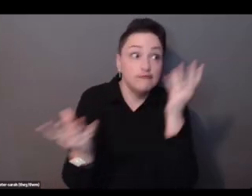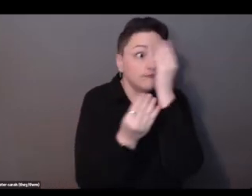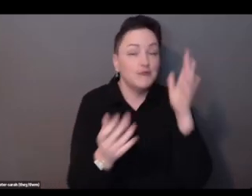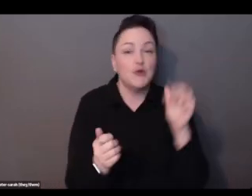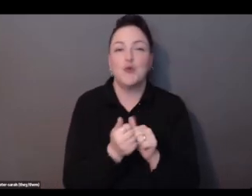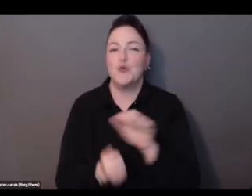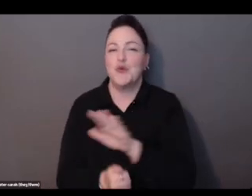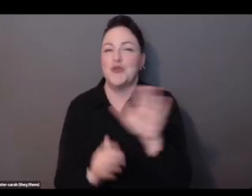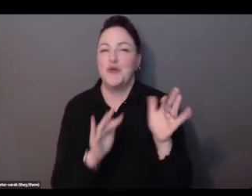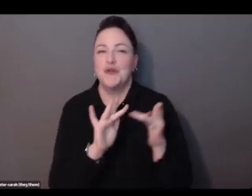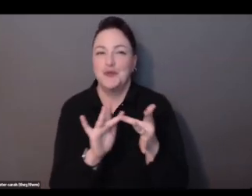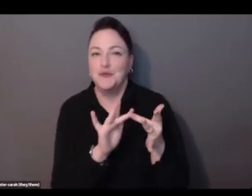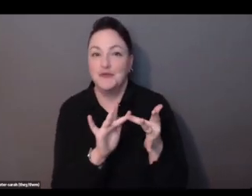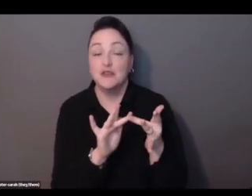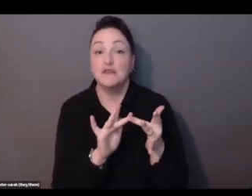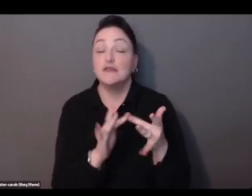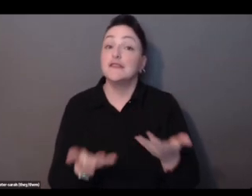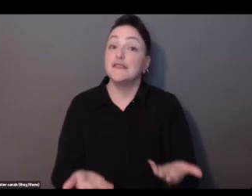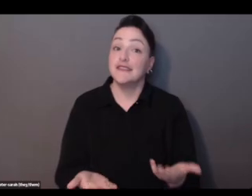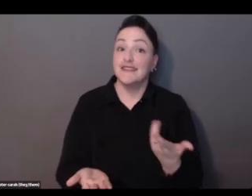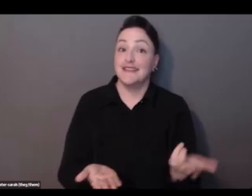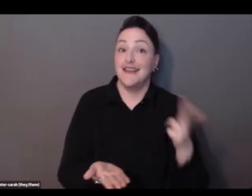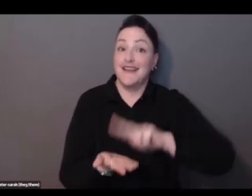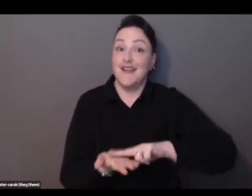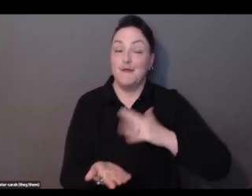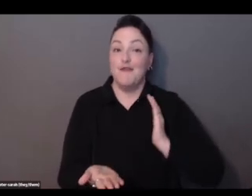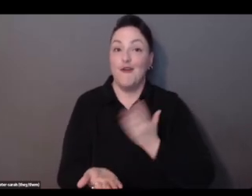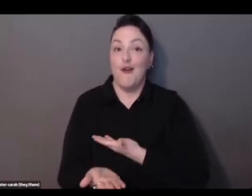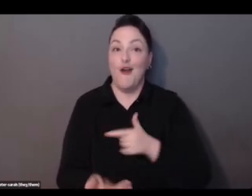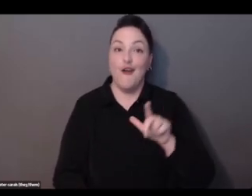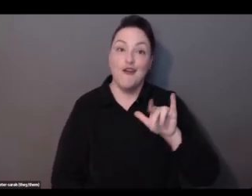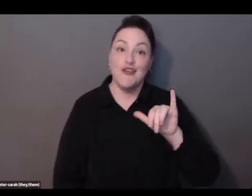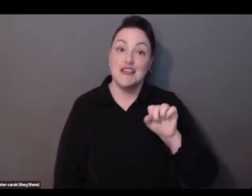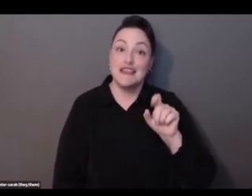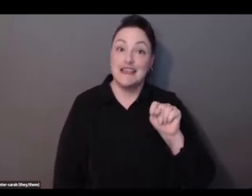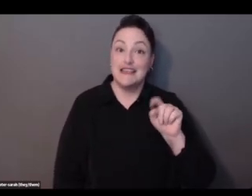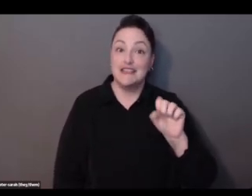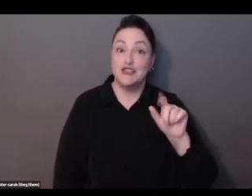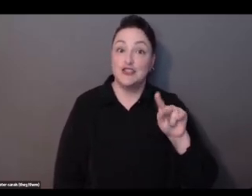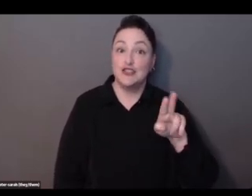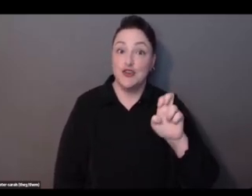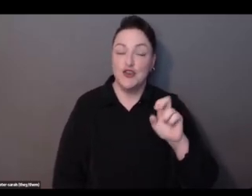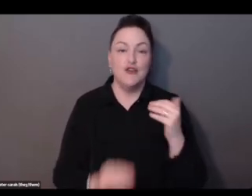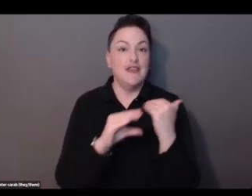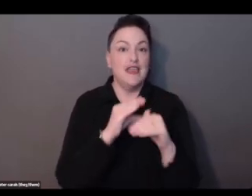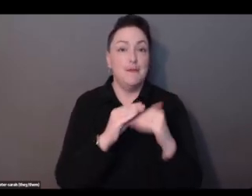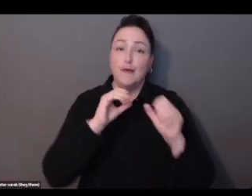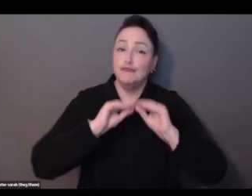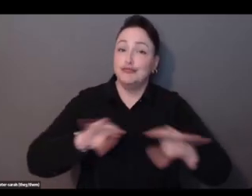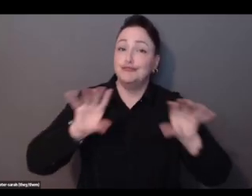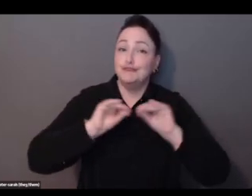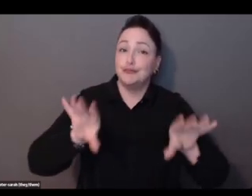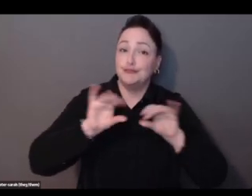Please be sure to sign up for our newsletter so that you don't miss any announcements or any supports that can